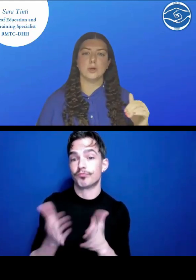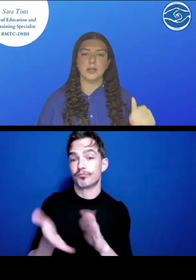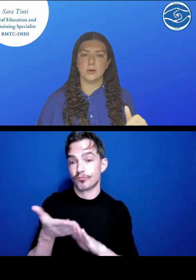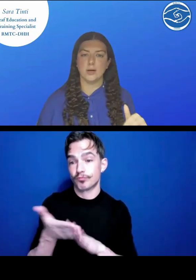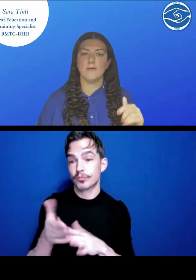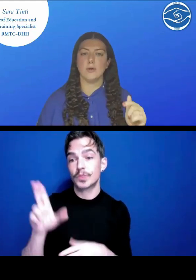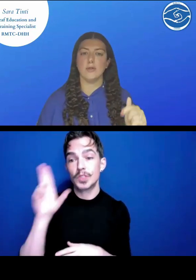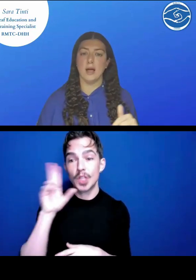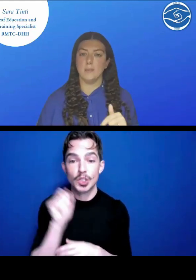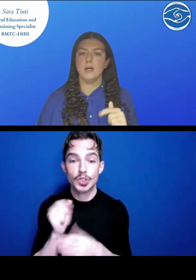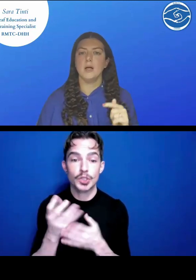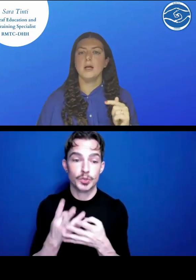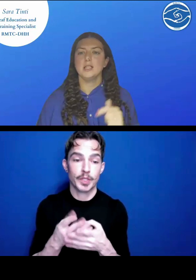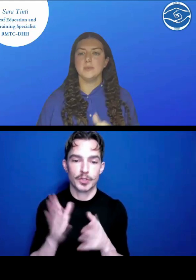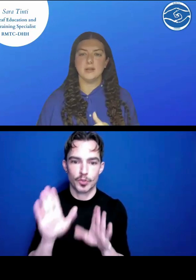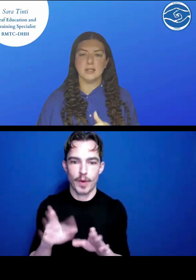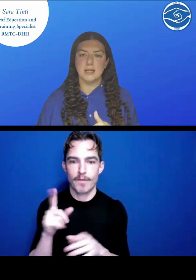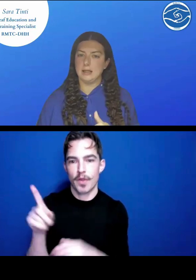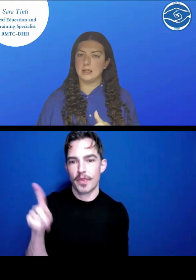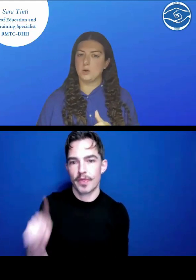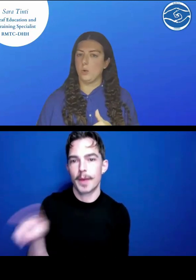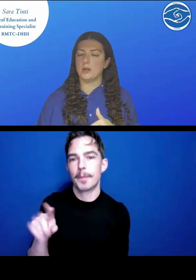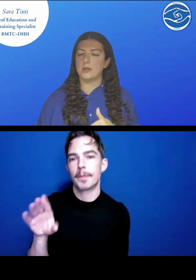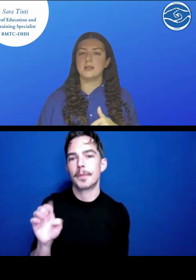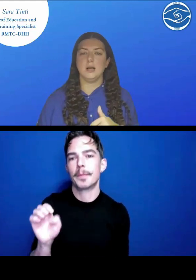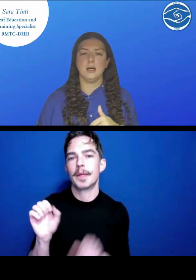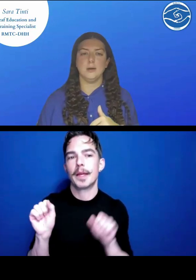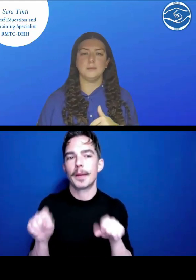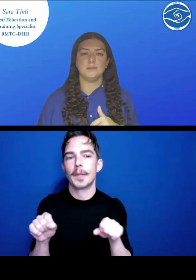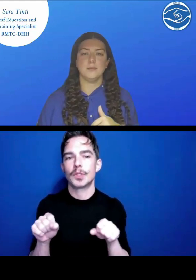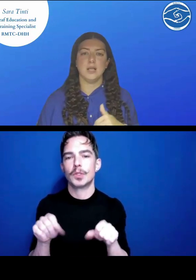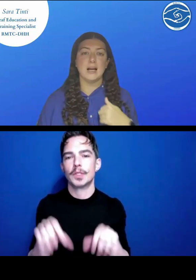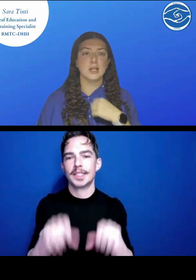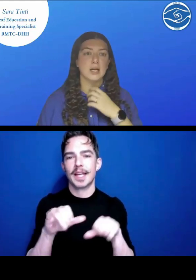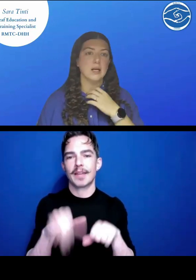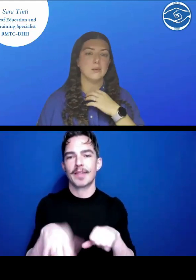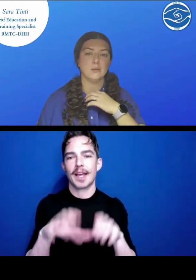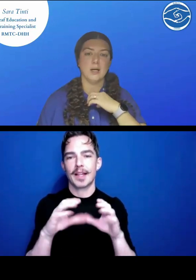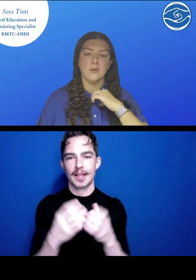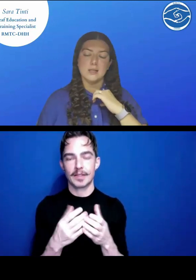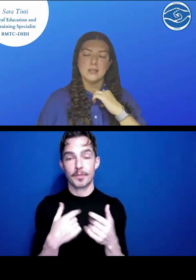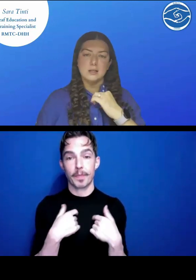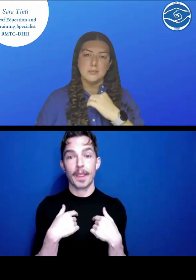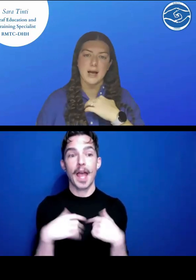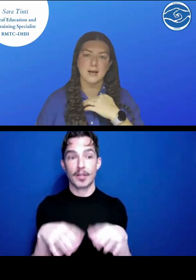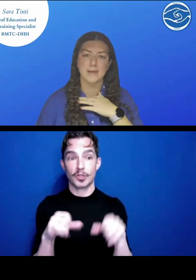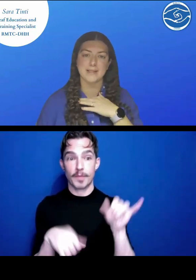it's really great for them to be able to take this course. I took it when I was back a